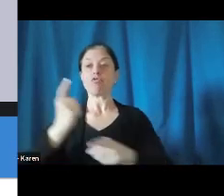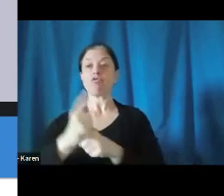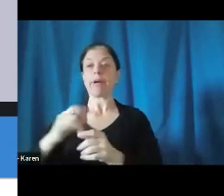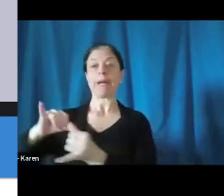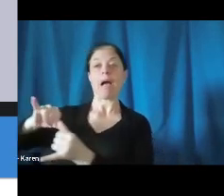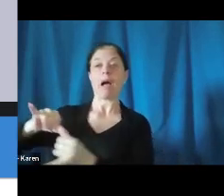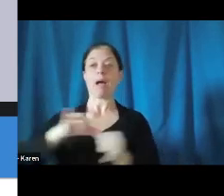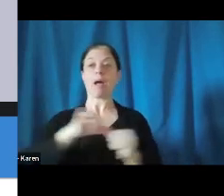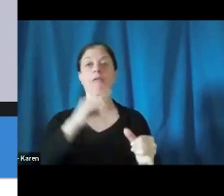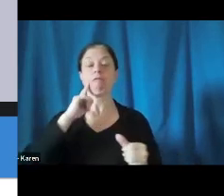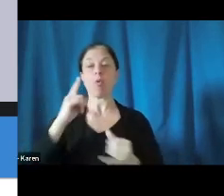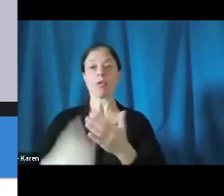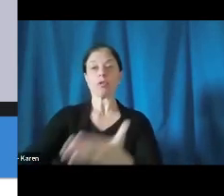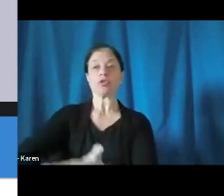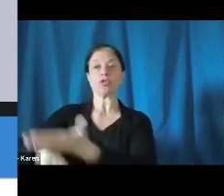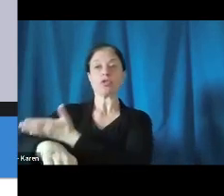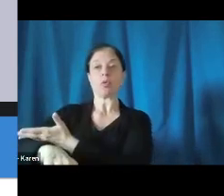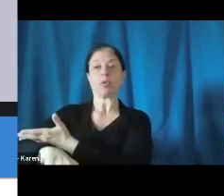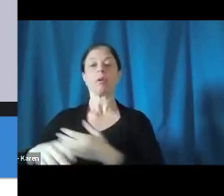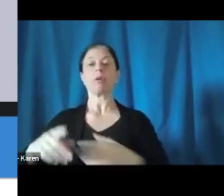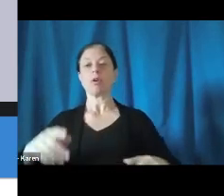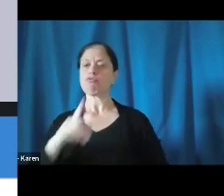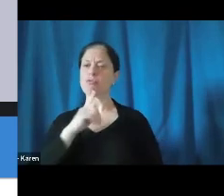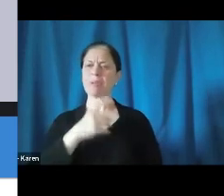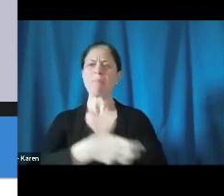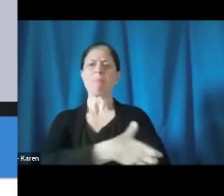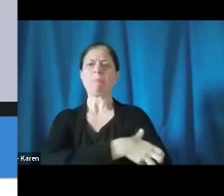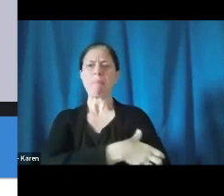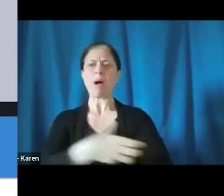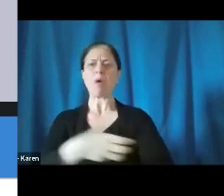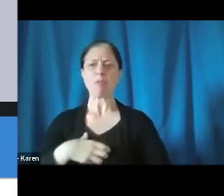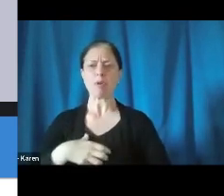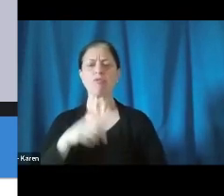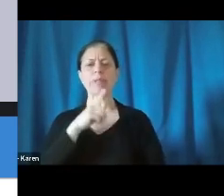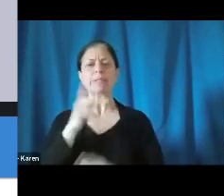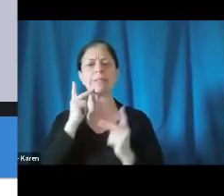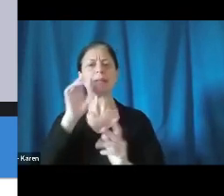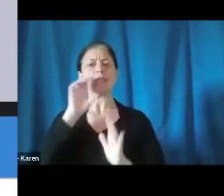ground and having my -- the arm height at the right height for my shorter limbs